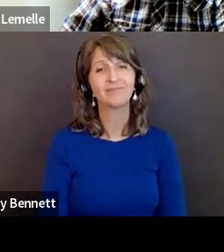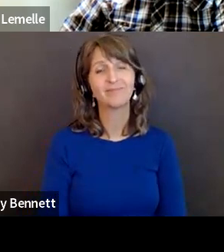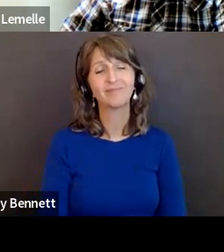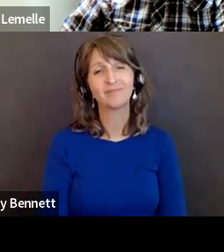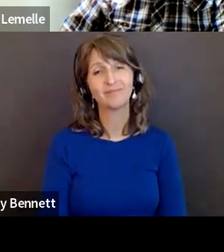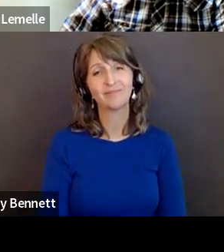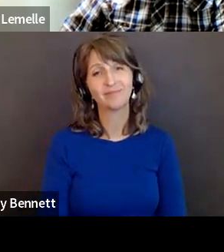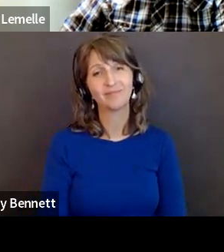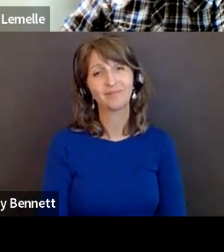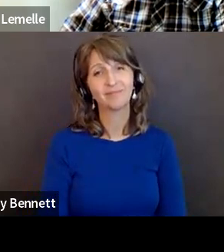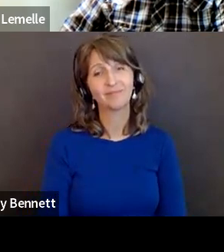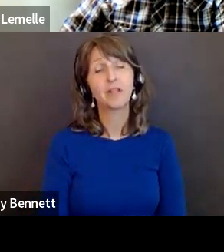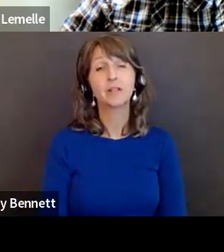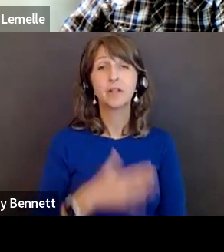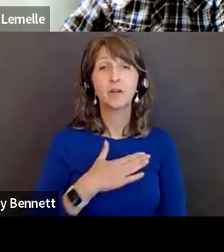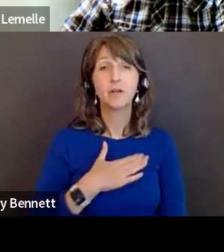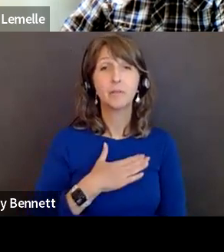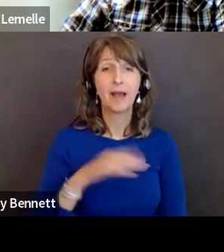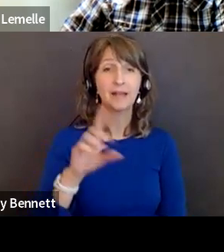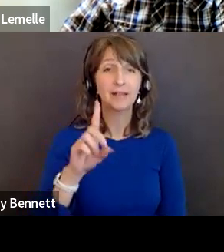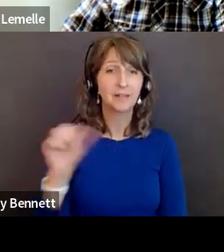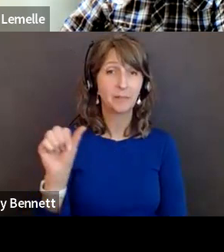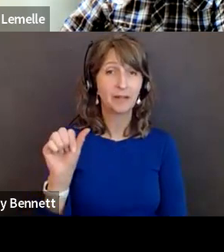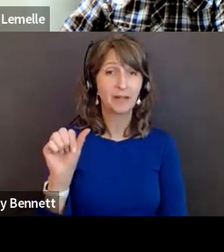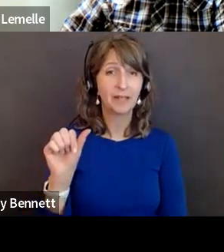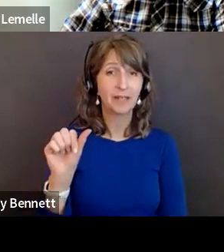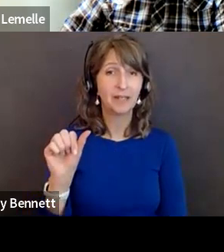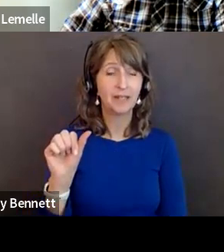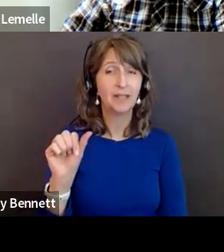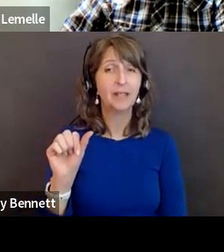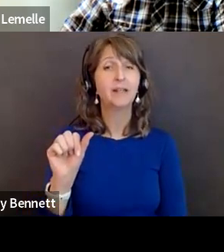Hmm. That is my disability has caused.